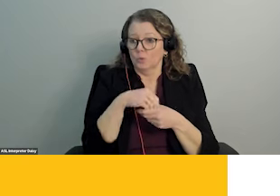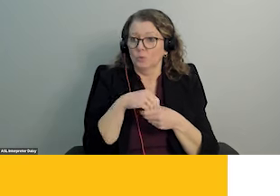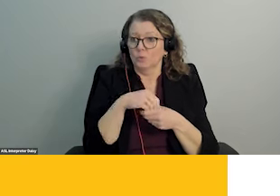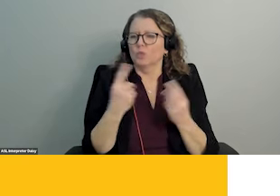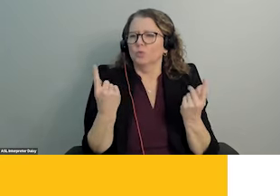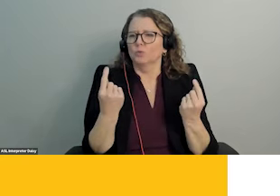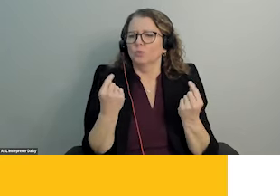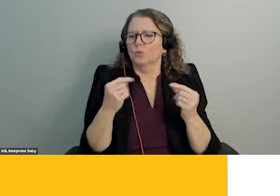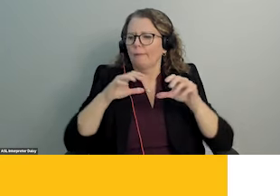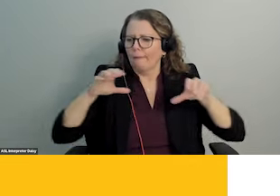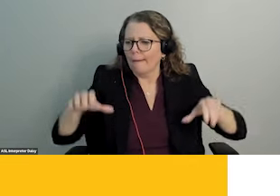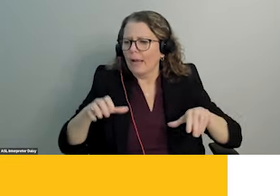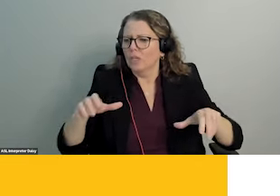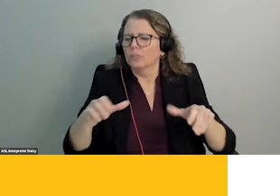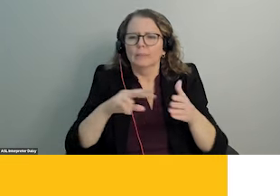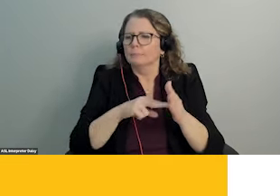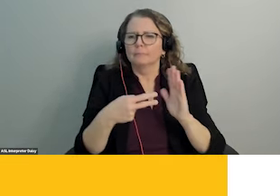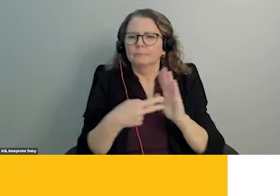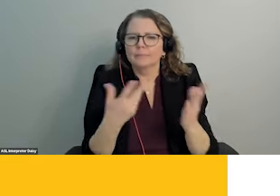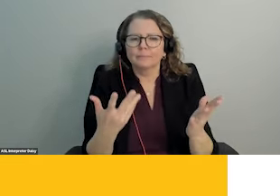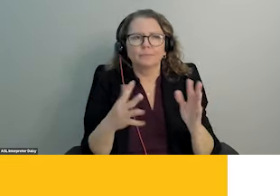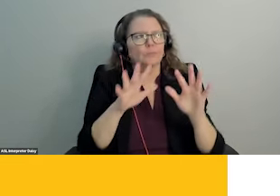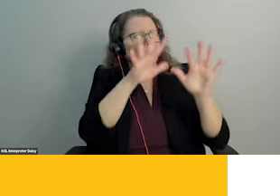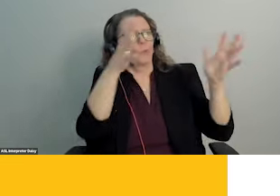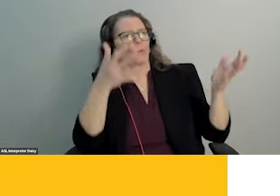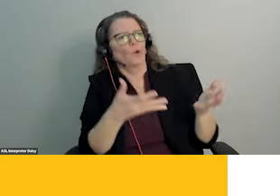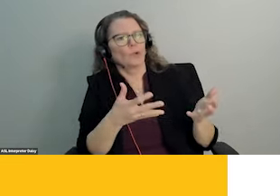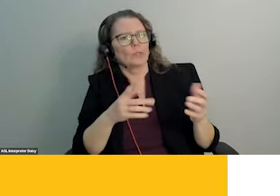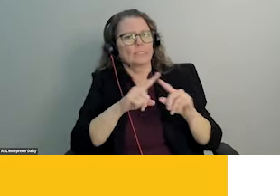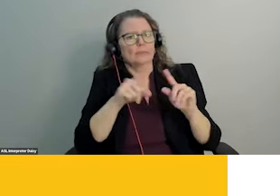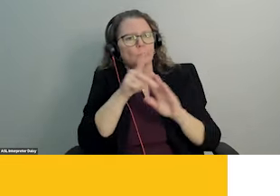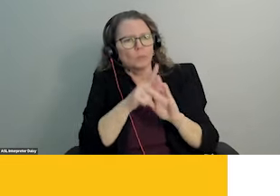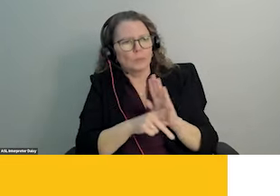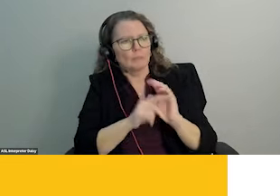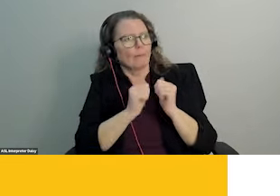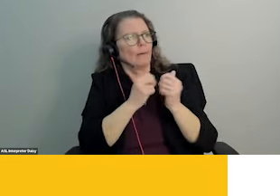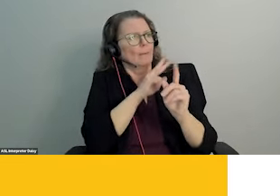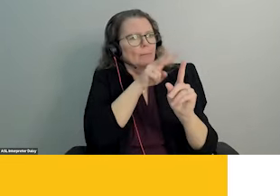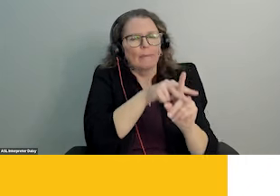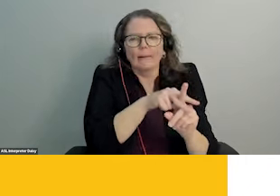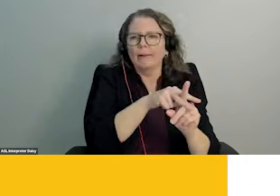and what those mean just out in the world with different principles, everything from policy,